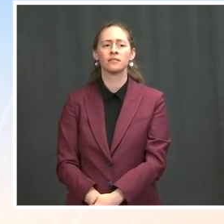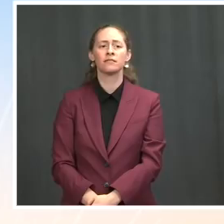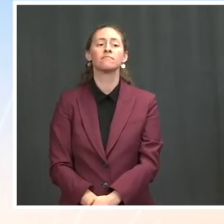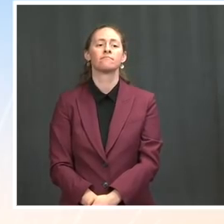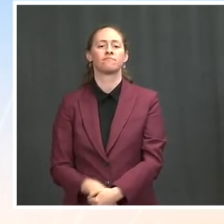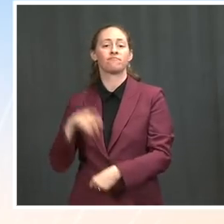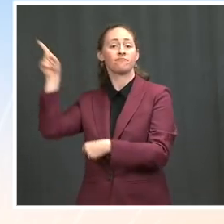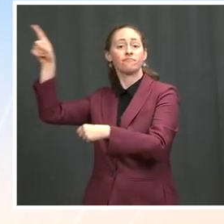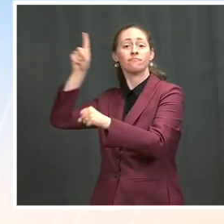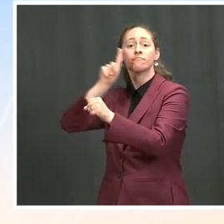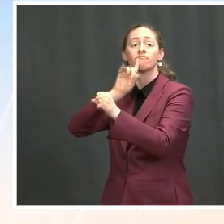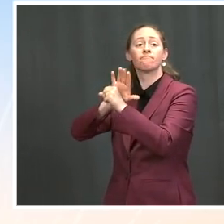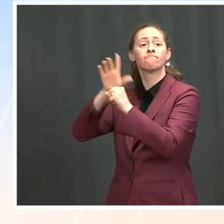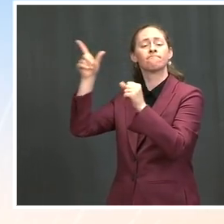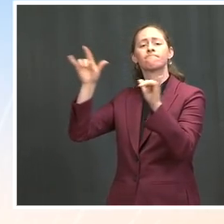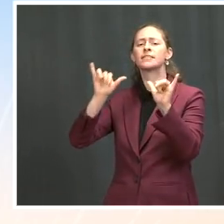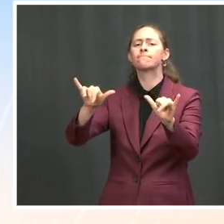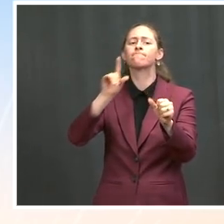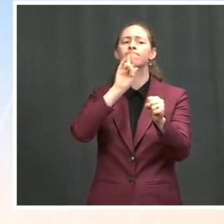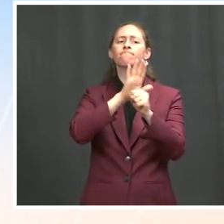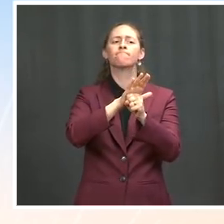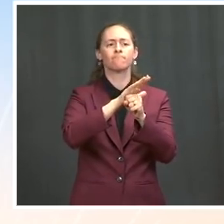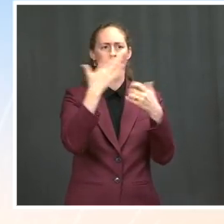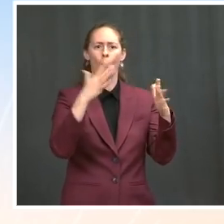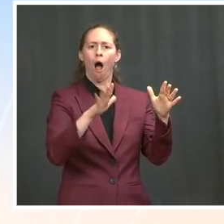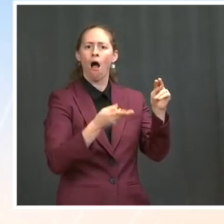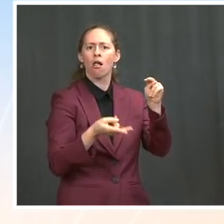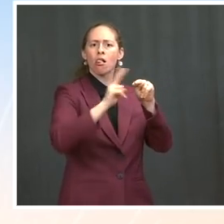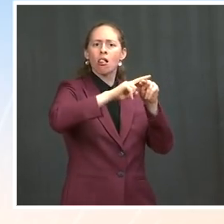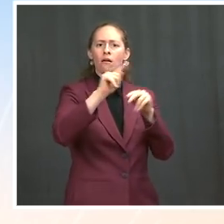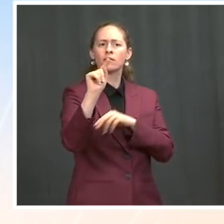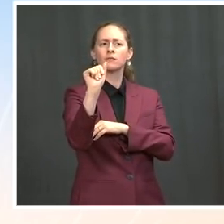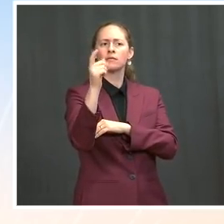to raise taxes on Americans making less than $400,000 a year.